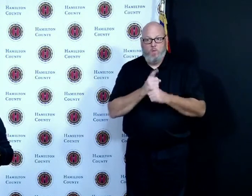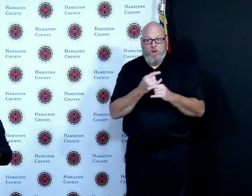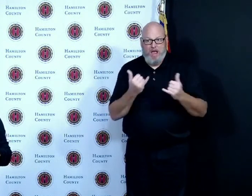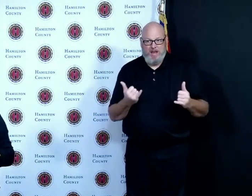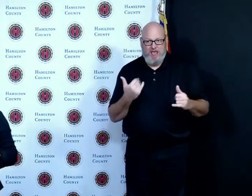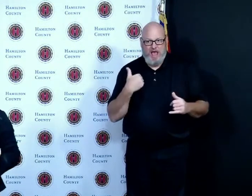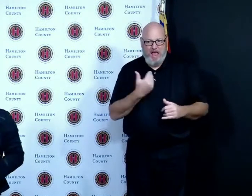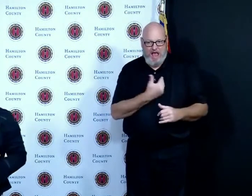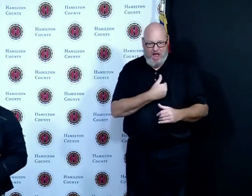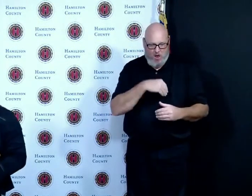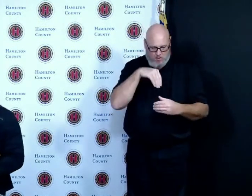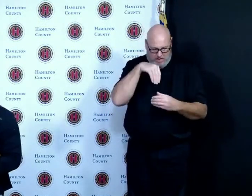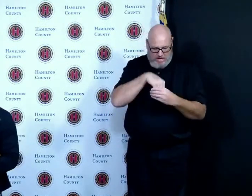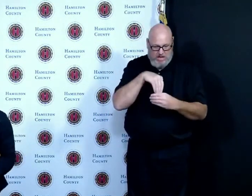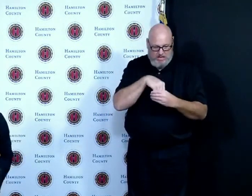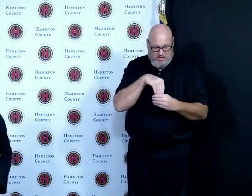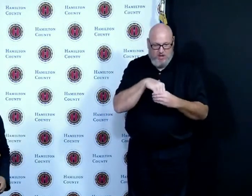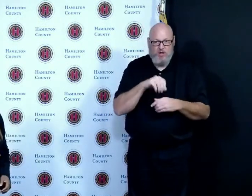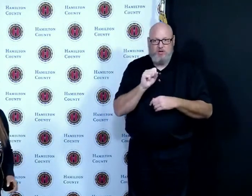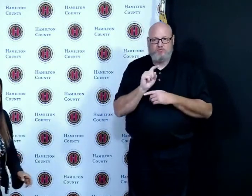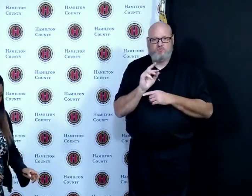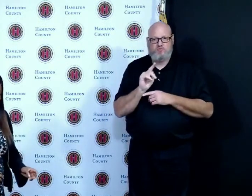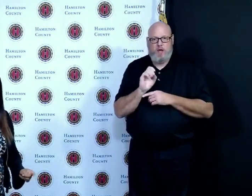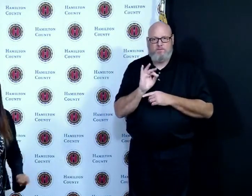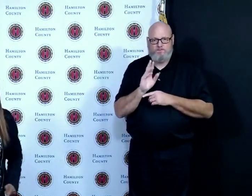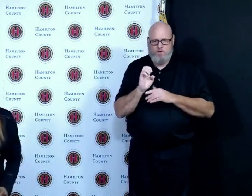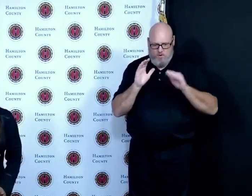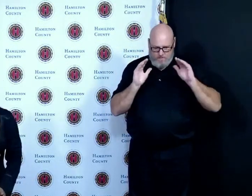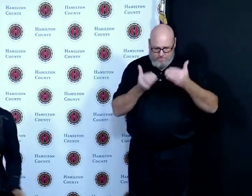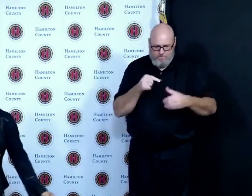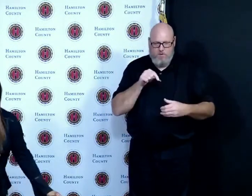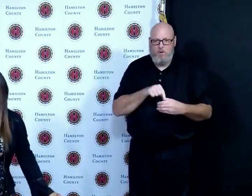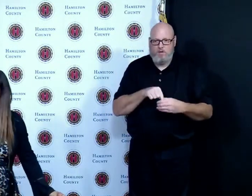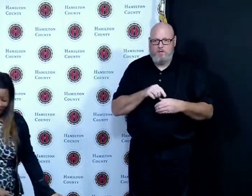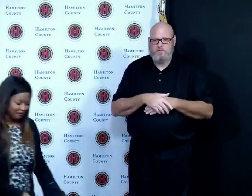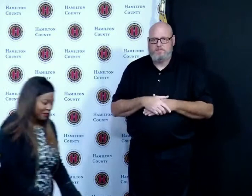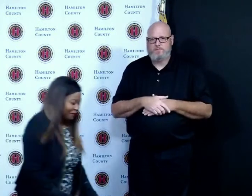within our communities so next week as we start on schools there's probably about 18,000